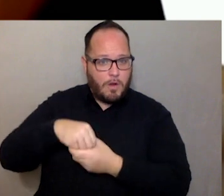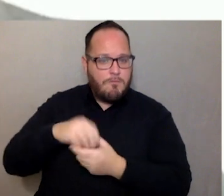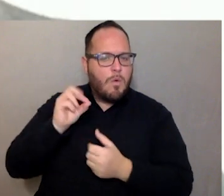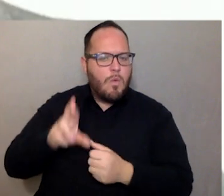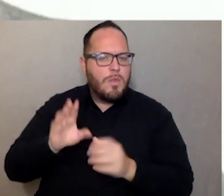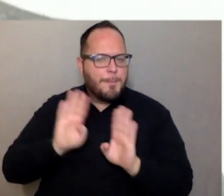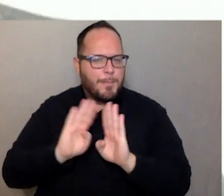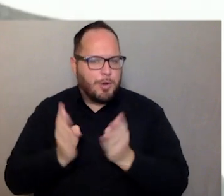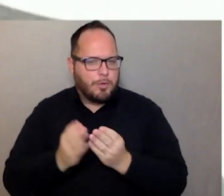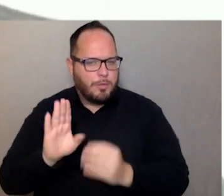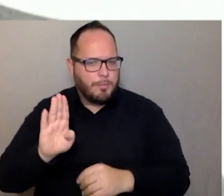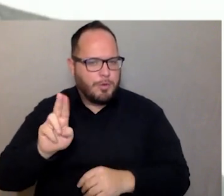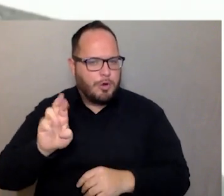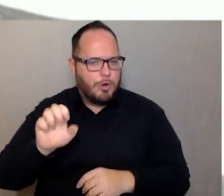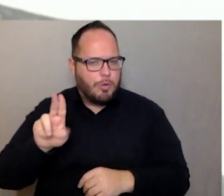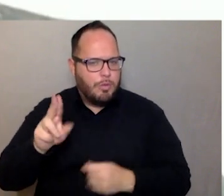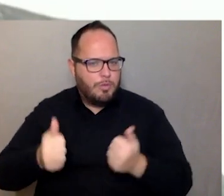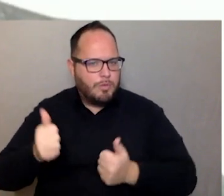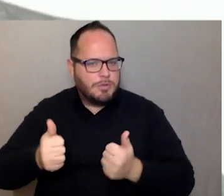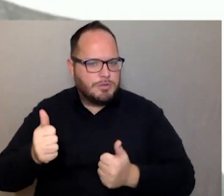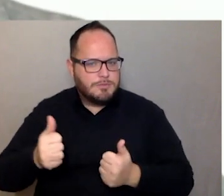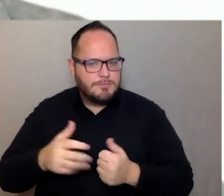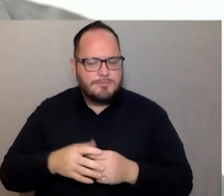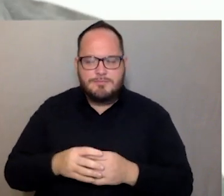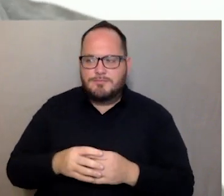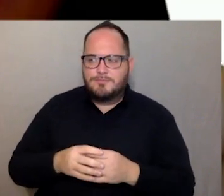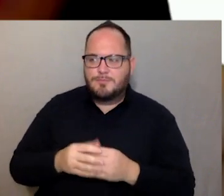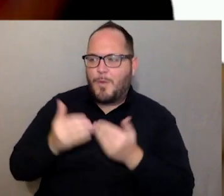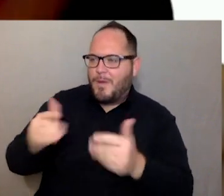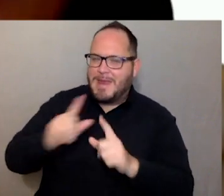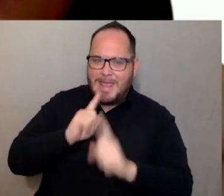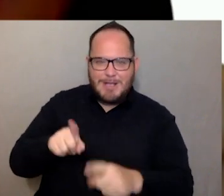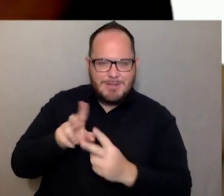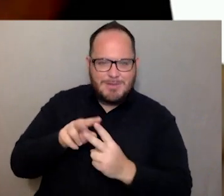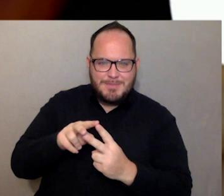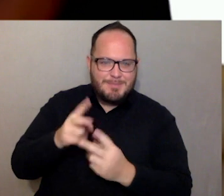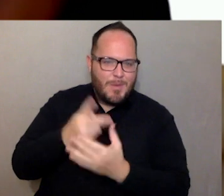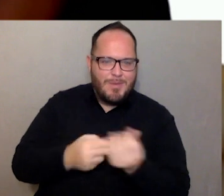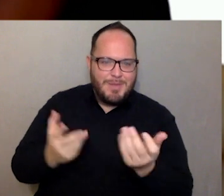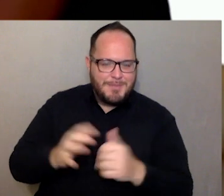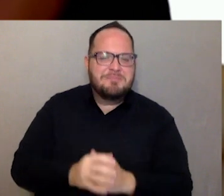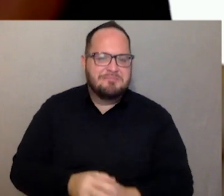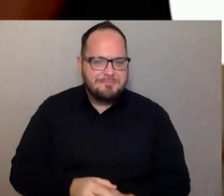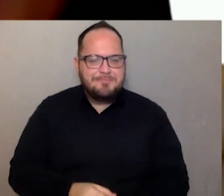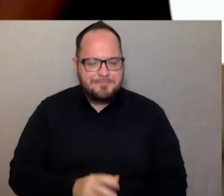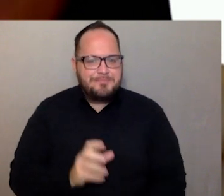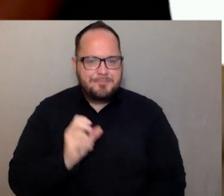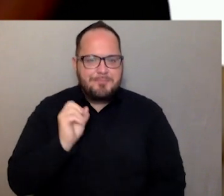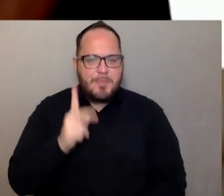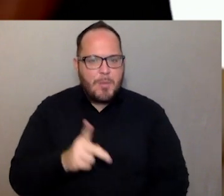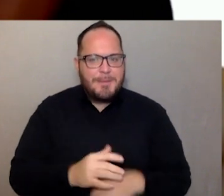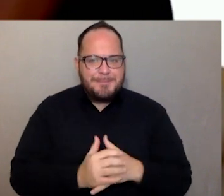WORKER RELIEF FUND WAS? OR BUREAU? WHY DON'T YOU ANSWER IT BOTH WAYS? OKAY.